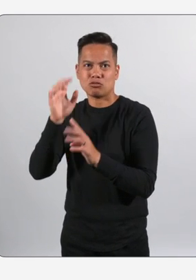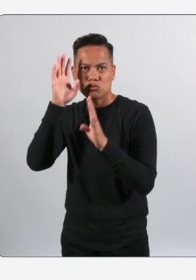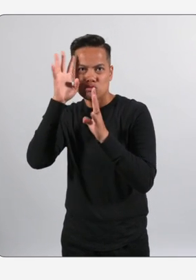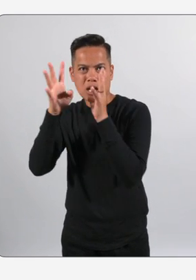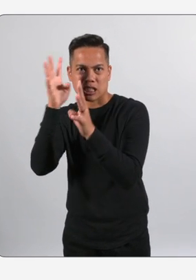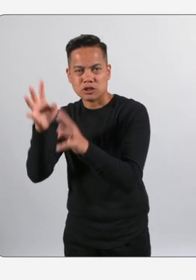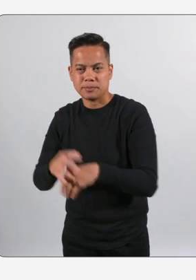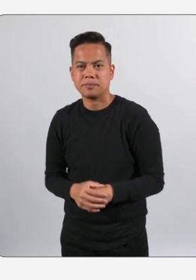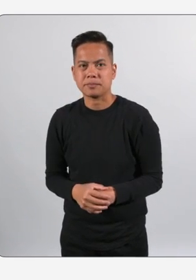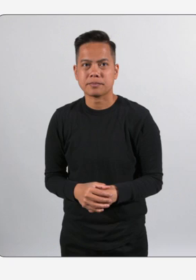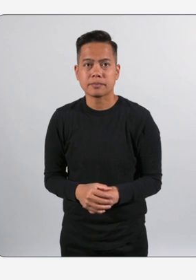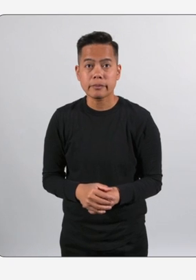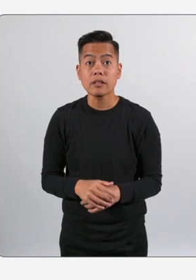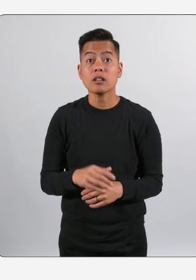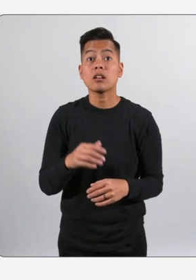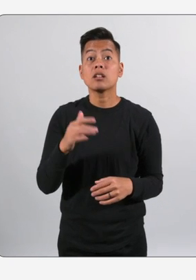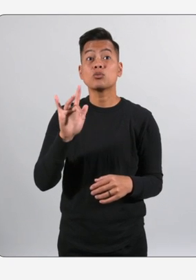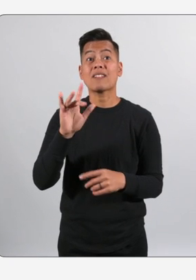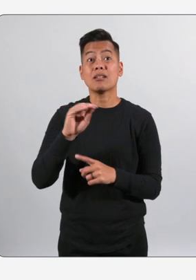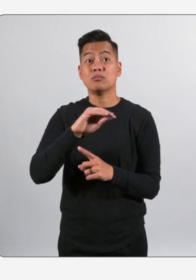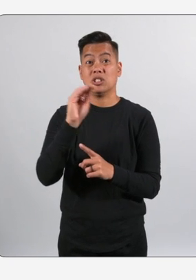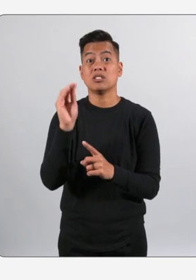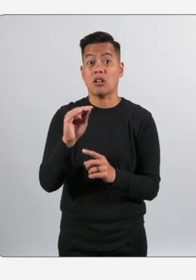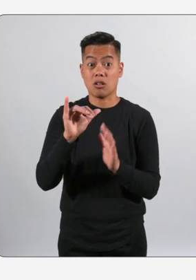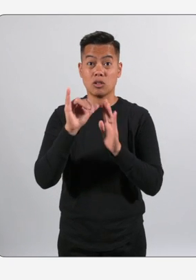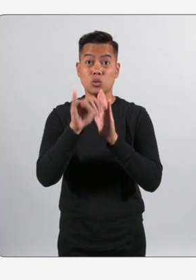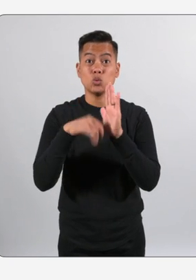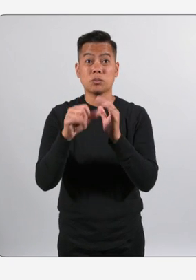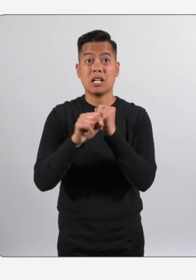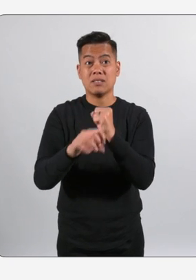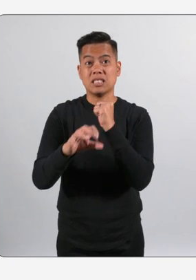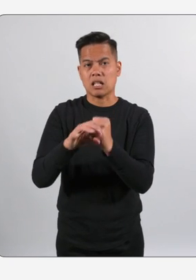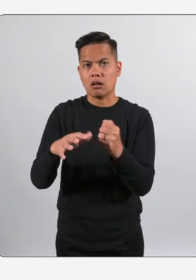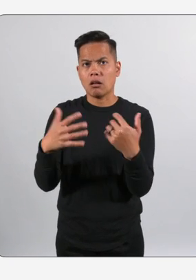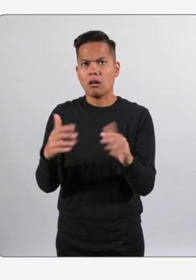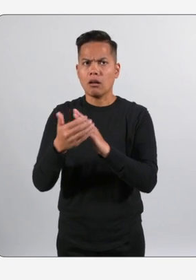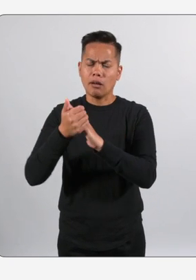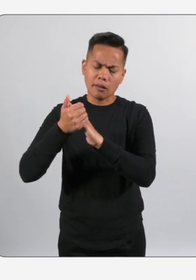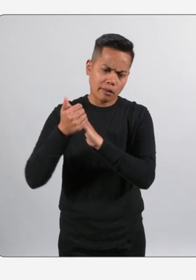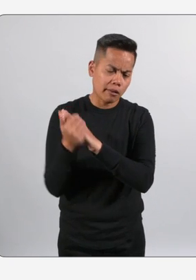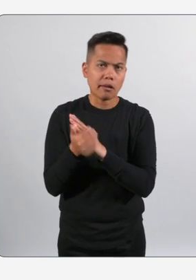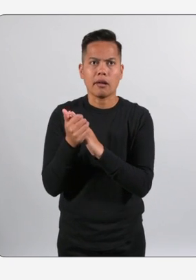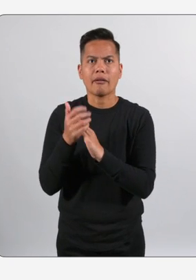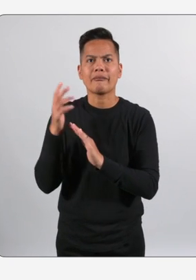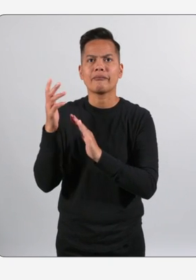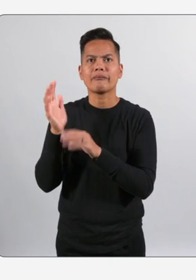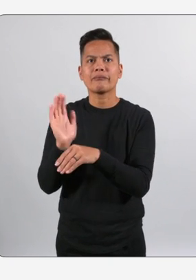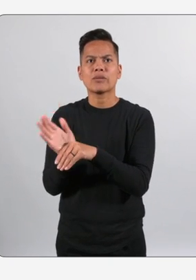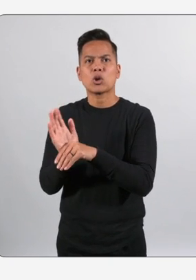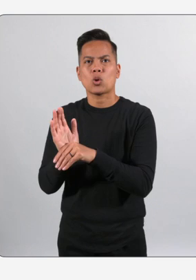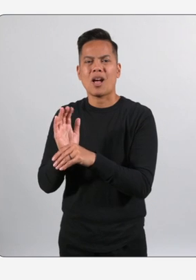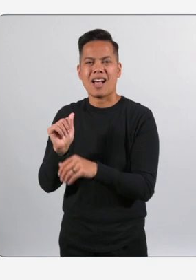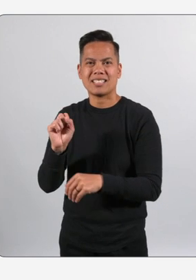all YouTube video advertisers have an automatically generated video asset in their campaigns. We think that that percentage is